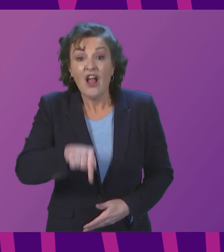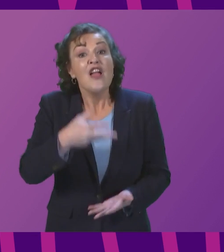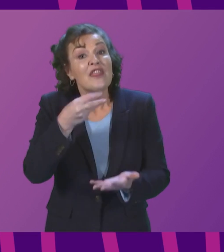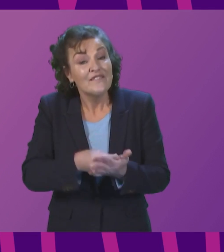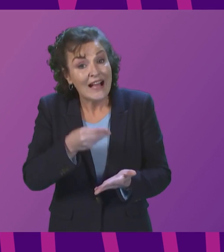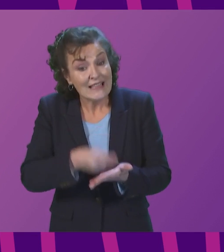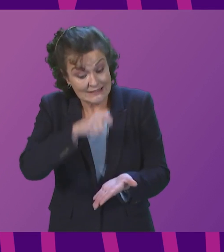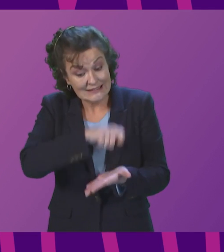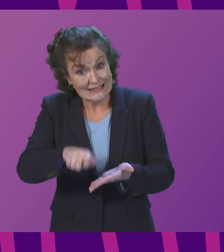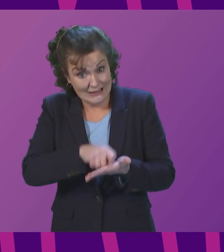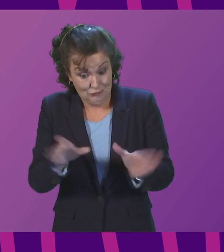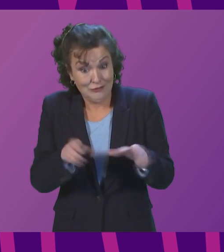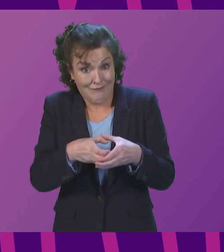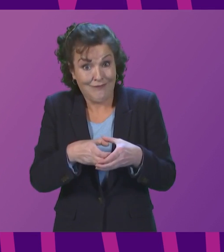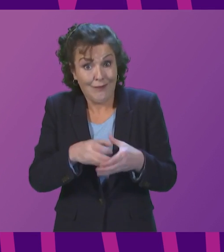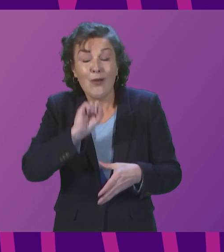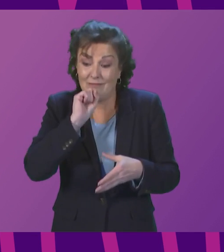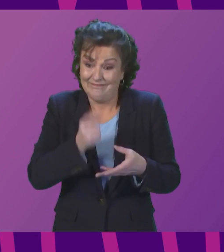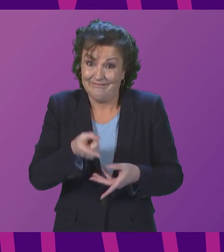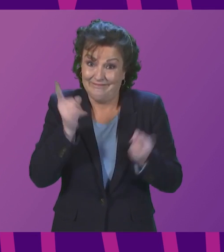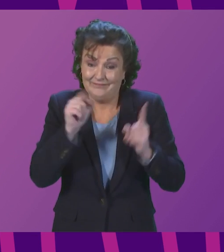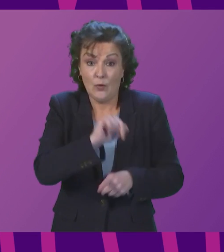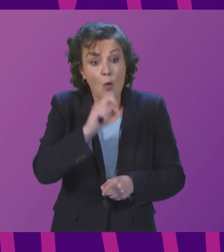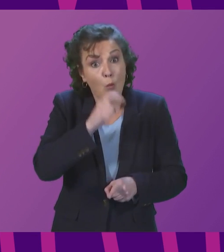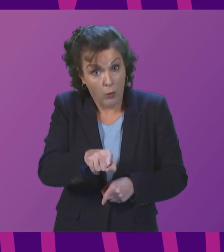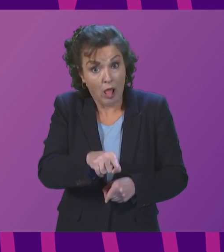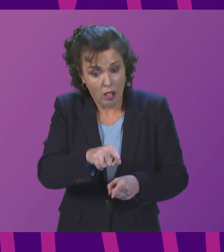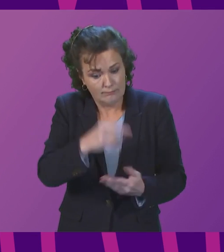We will, of course, consider carefully any proposals that come from Labour or anybody else.